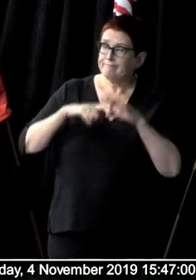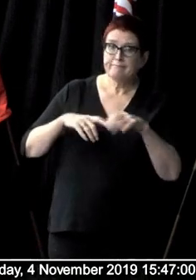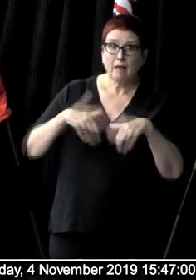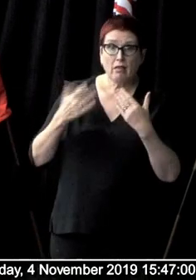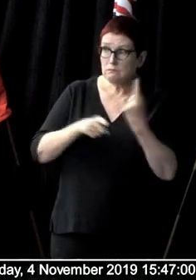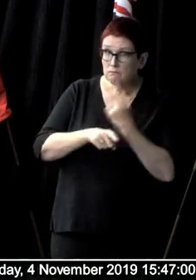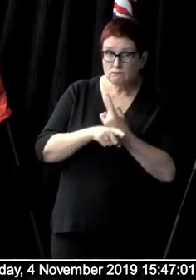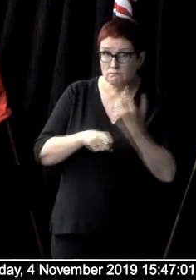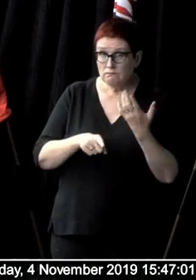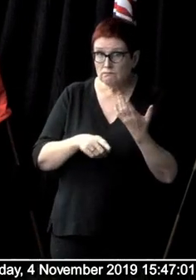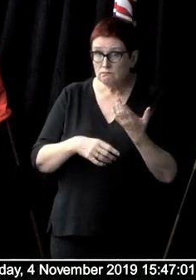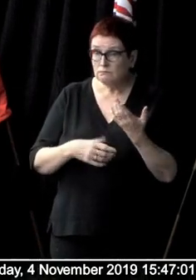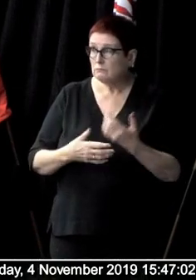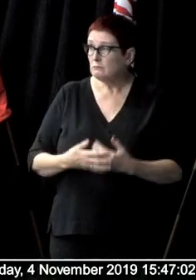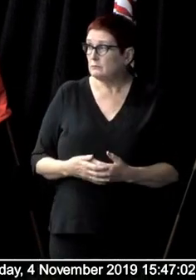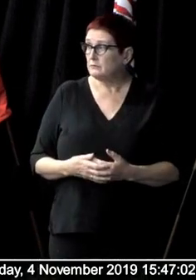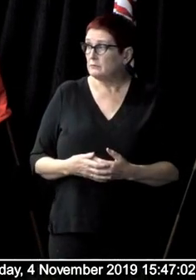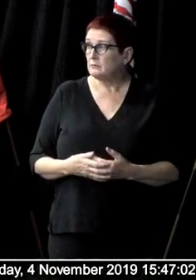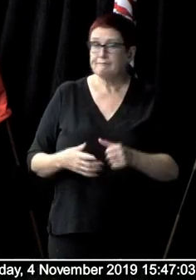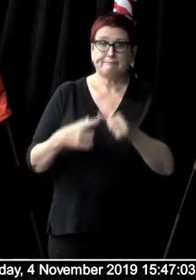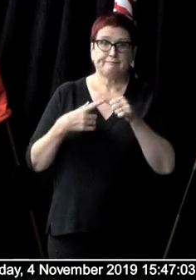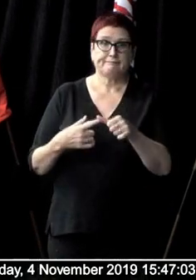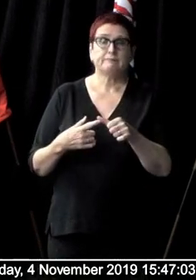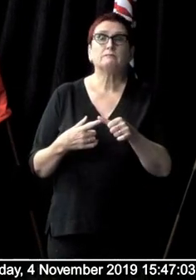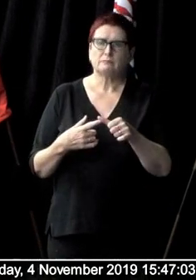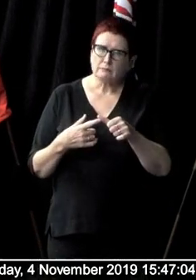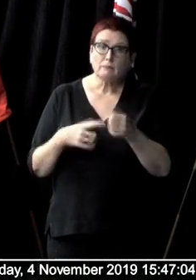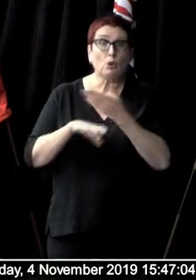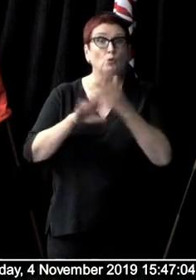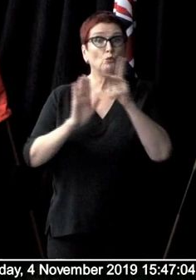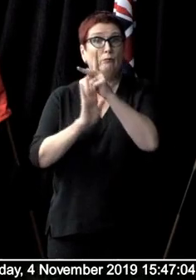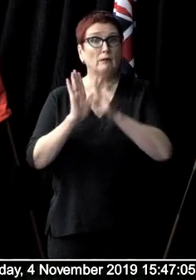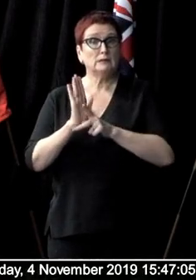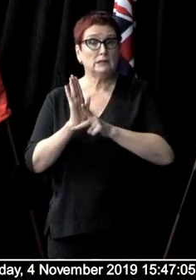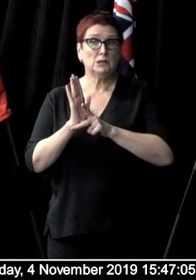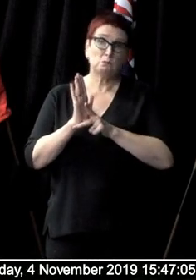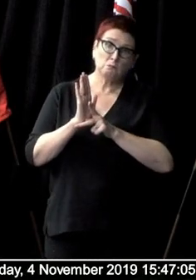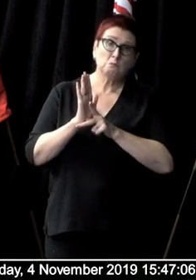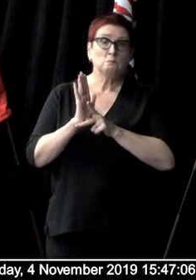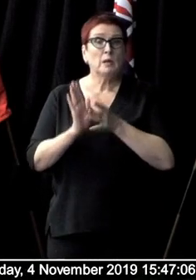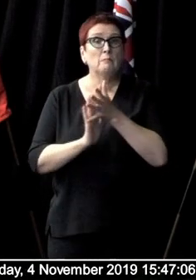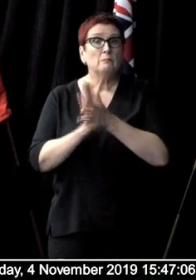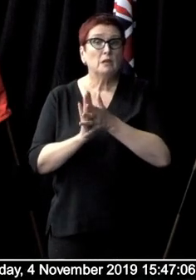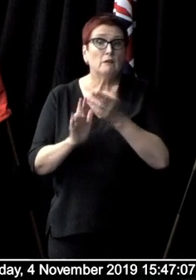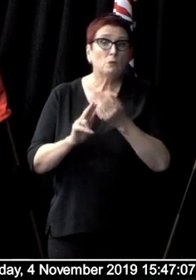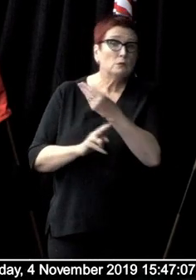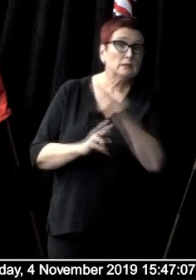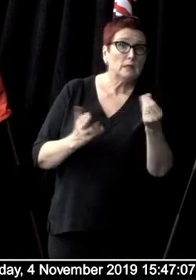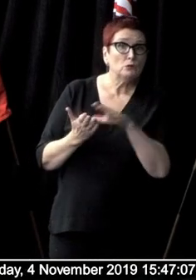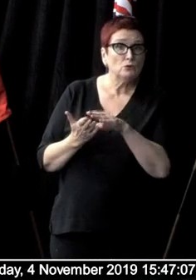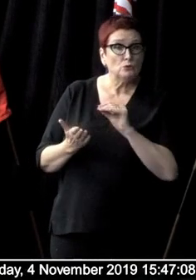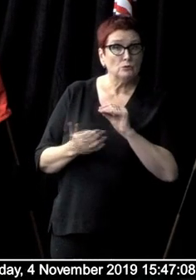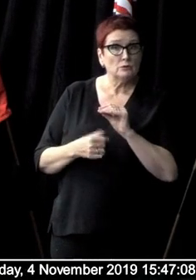I think it has allowed some students who had, where families had found